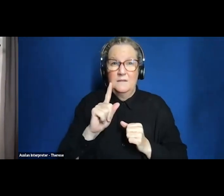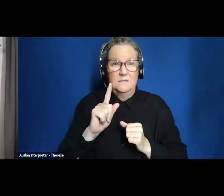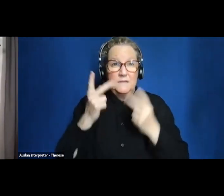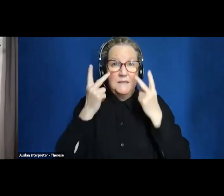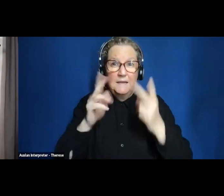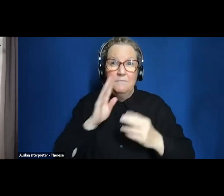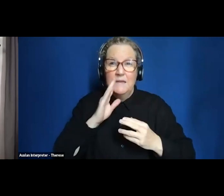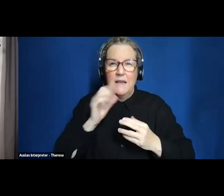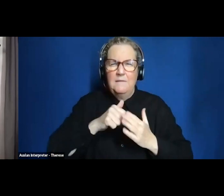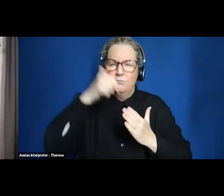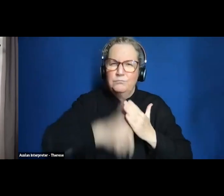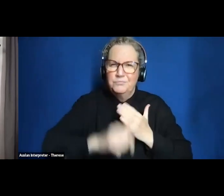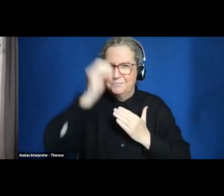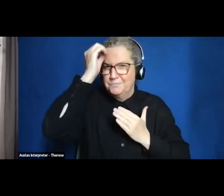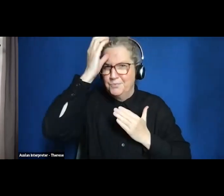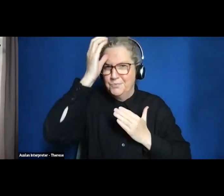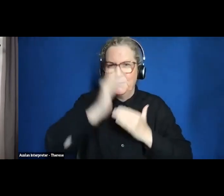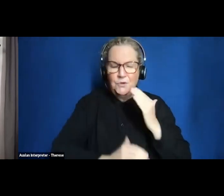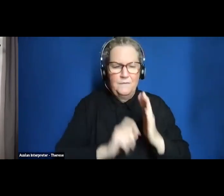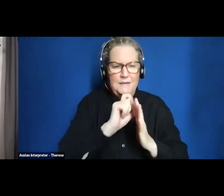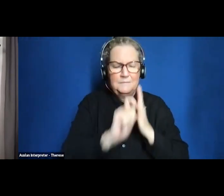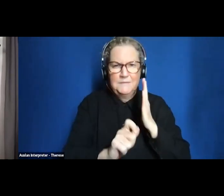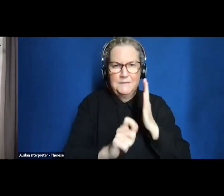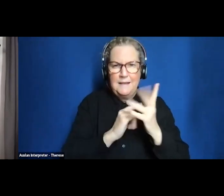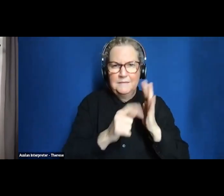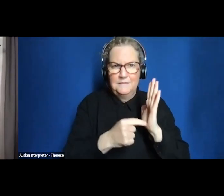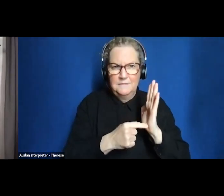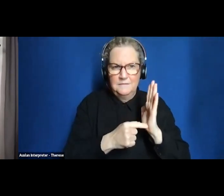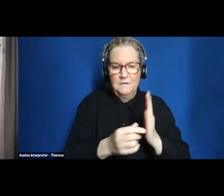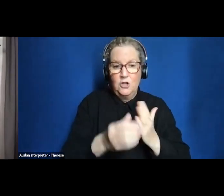Data Asset, both from their time guiding the project's pilot phase